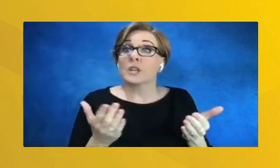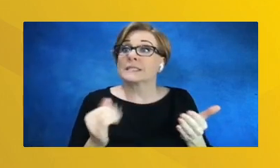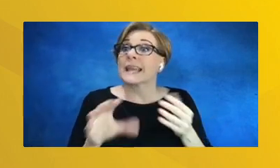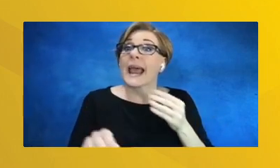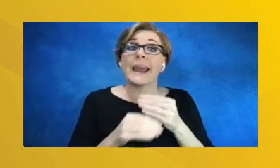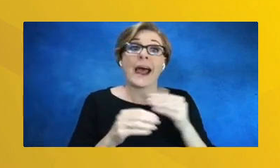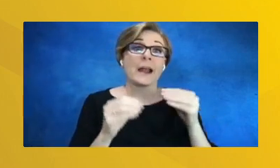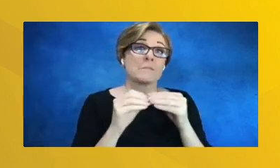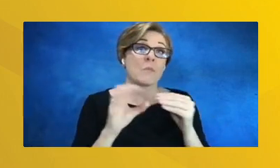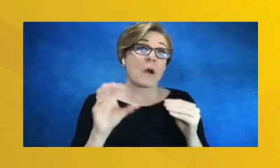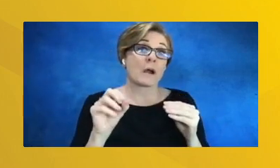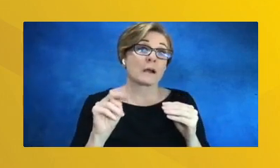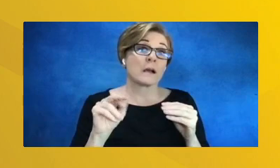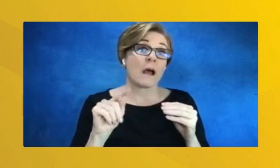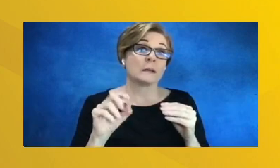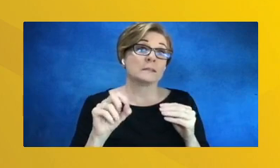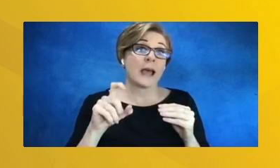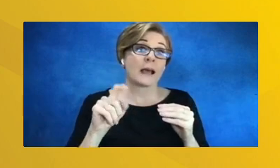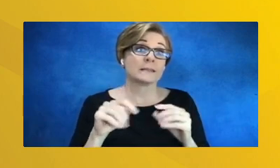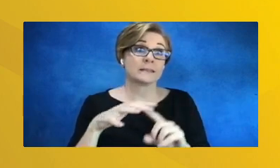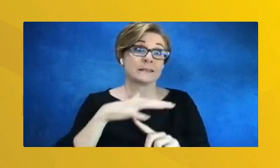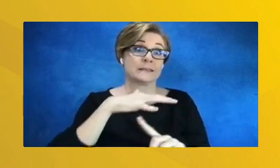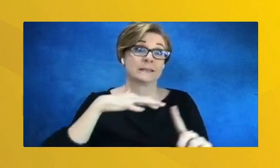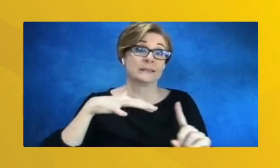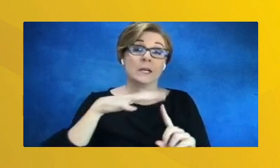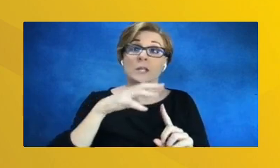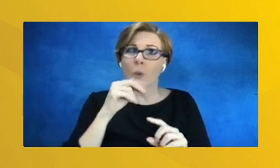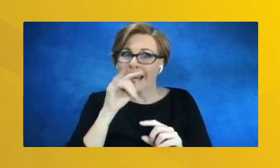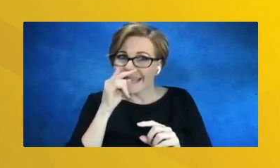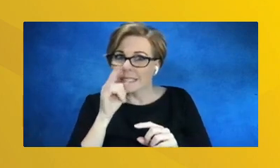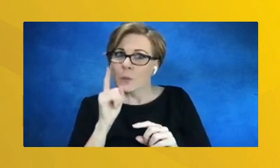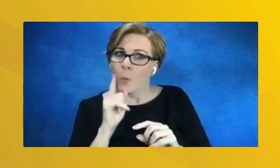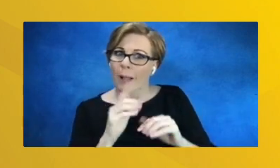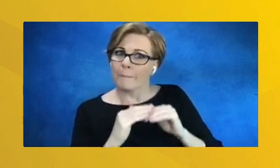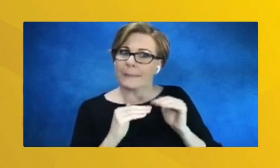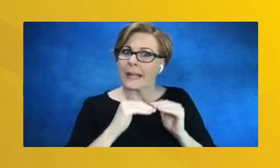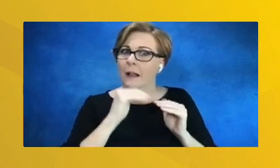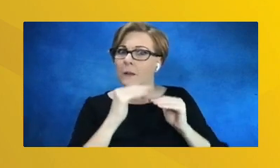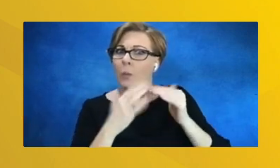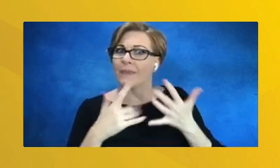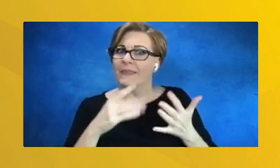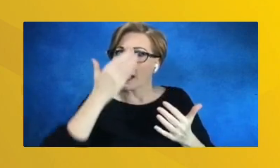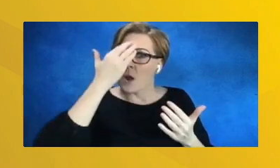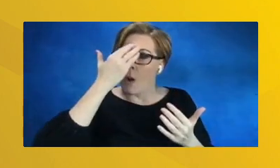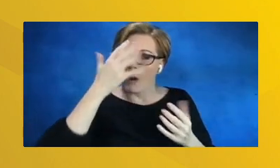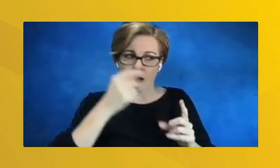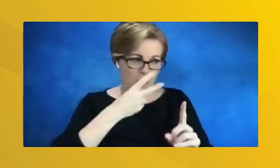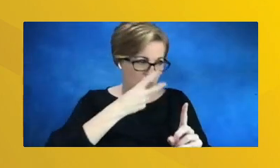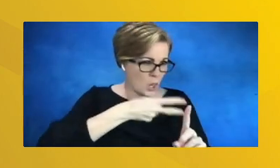Children are always building on what they know, and so they can look at objects and compare them and see the way that they're same and different.